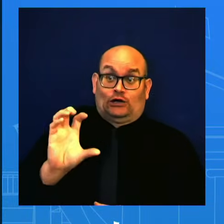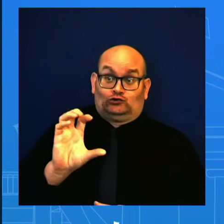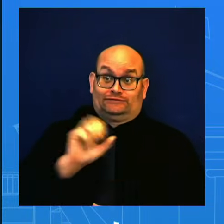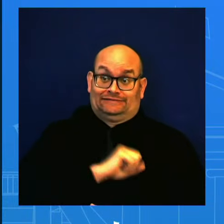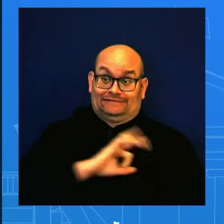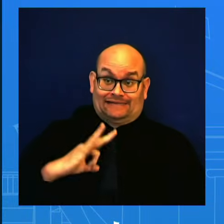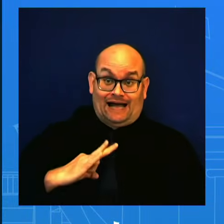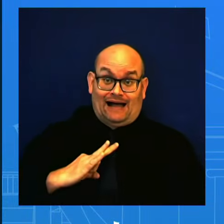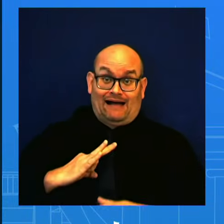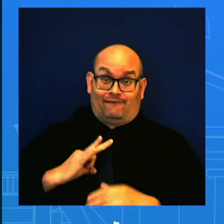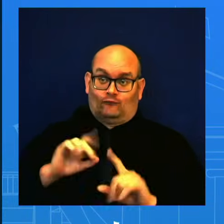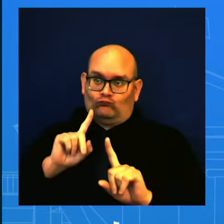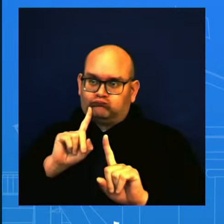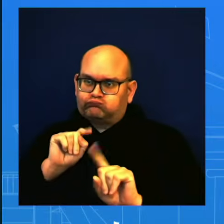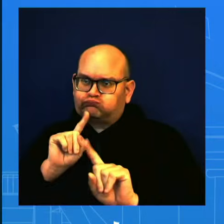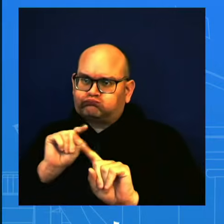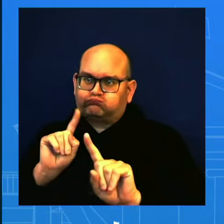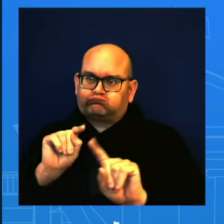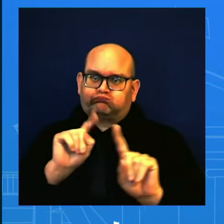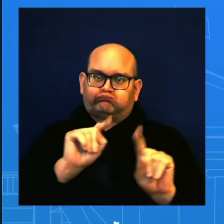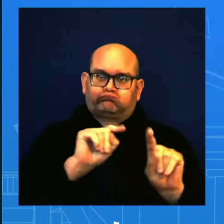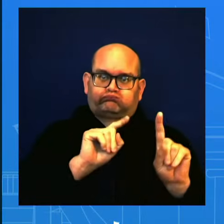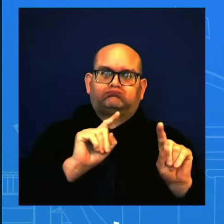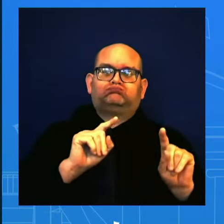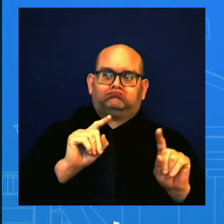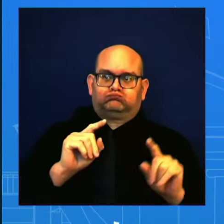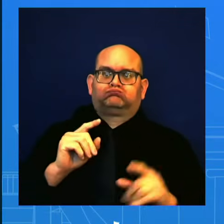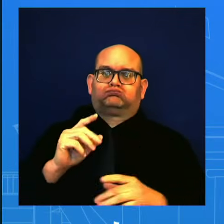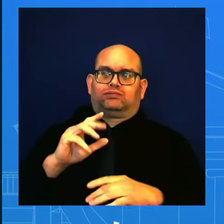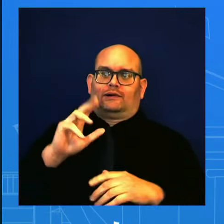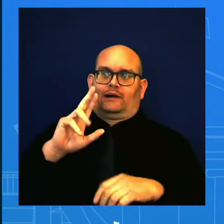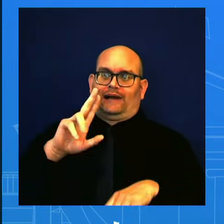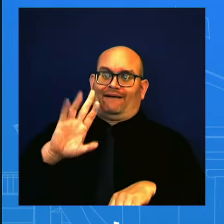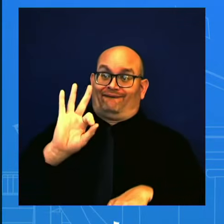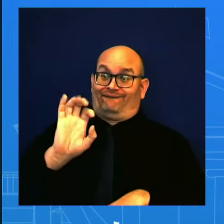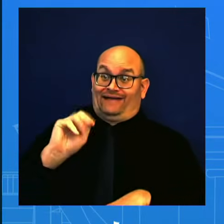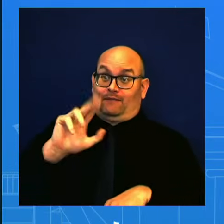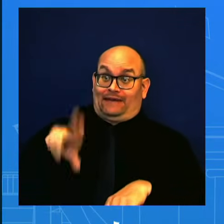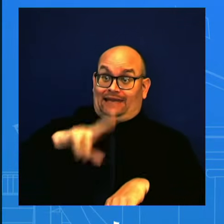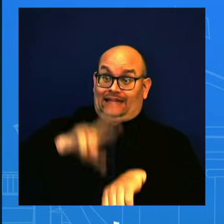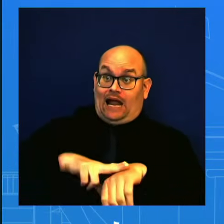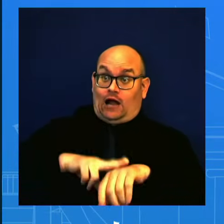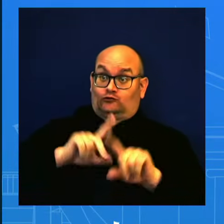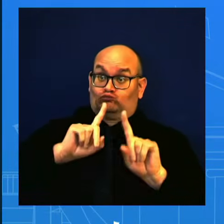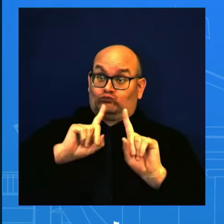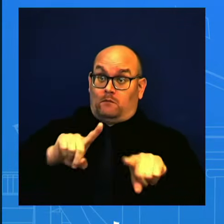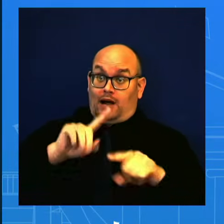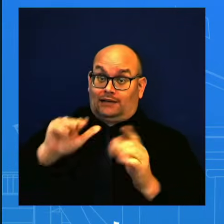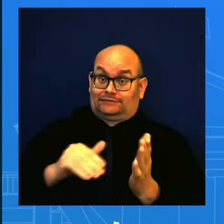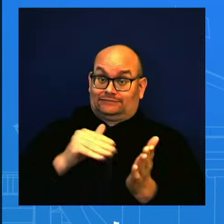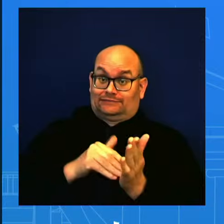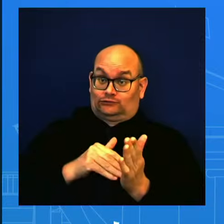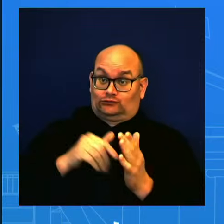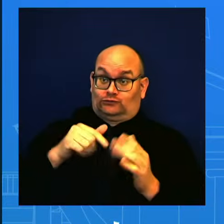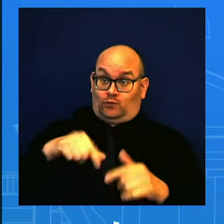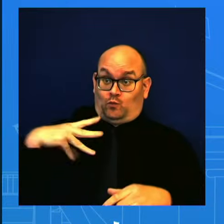so we urge everyone in its path to remain vigilant, heed the warnings of local officials, and visit Ready.gov --